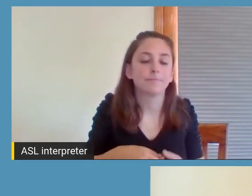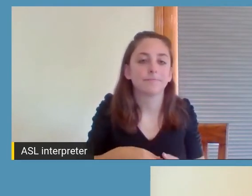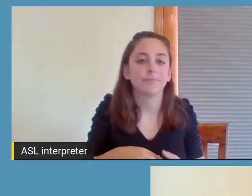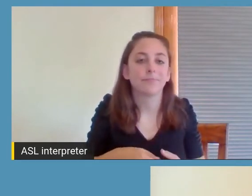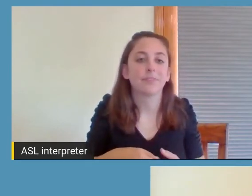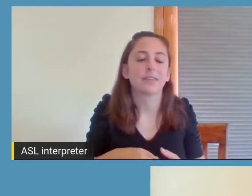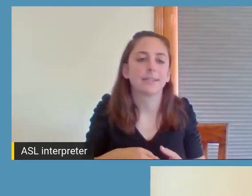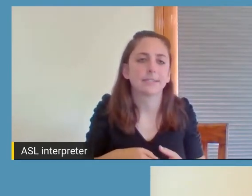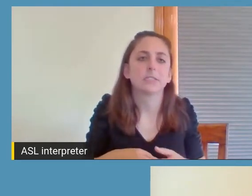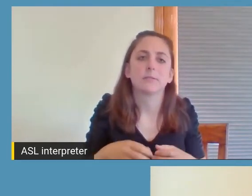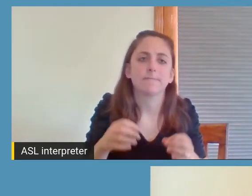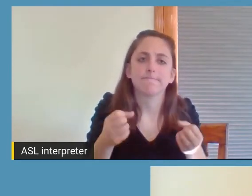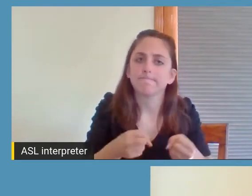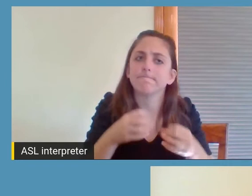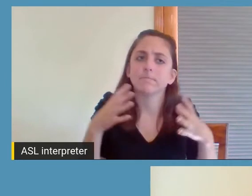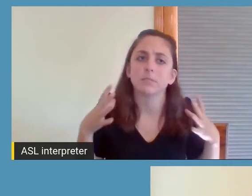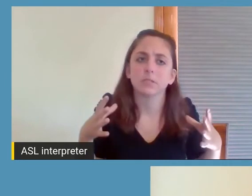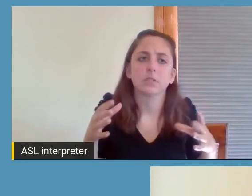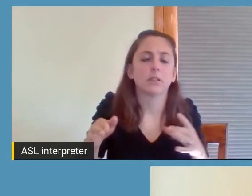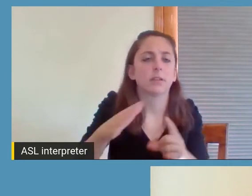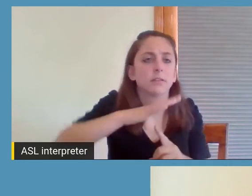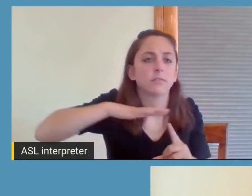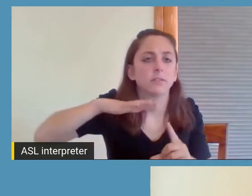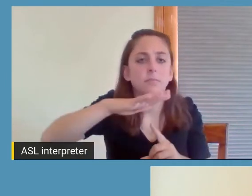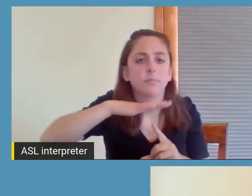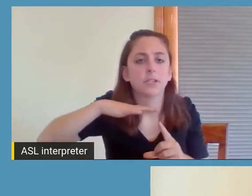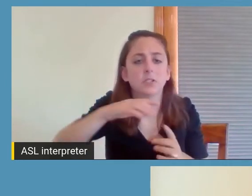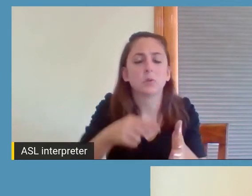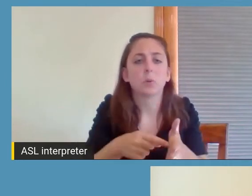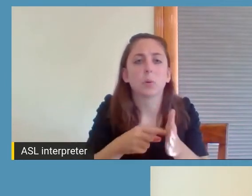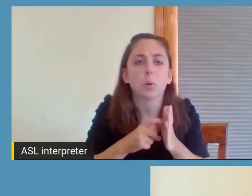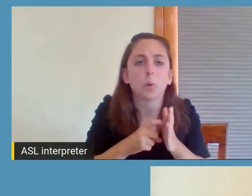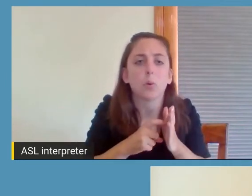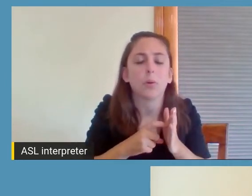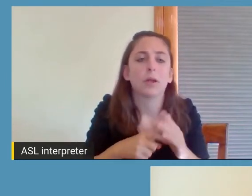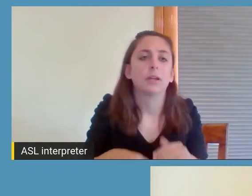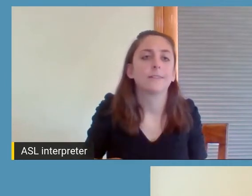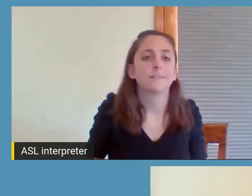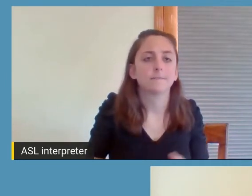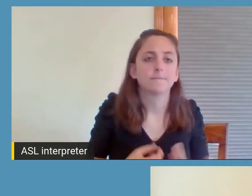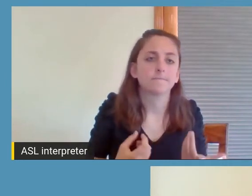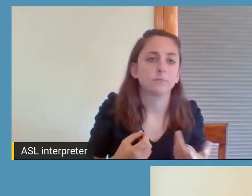space and um probably requires a lot of server and storage capacity on the side of the company